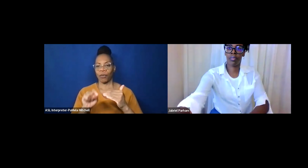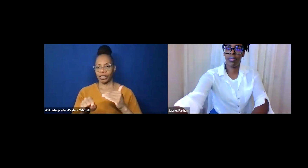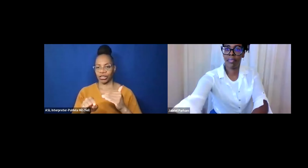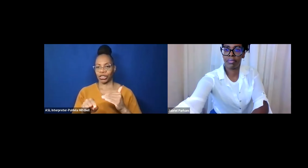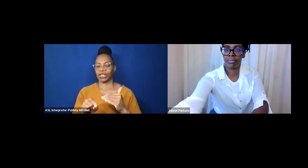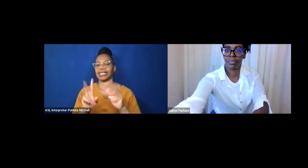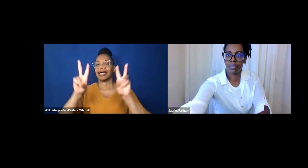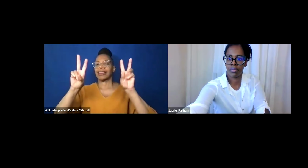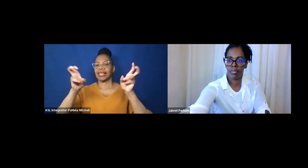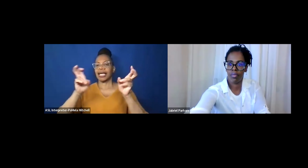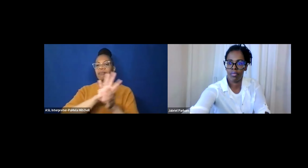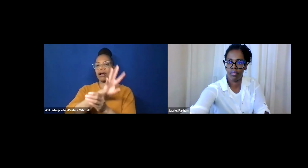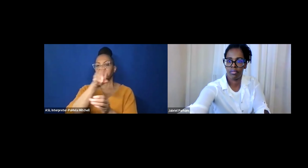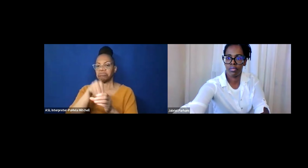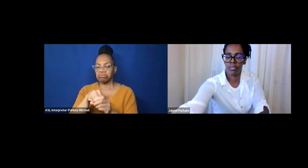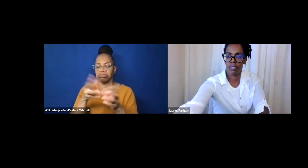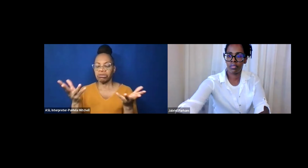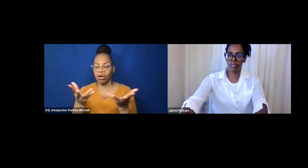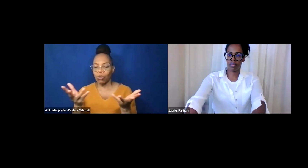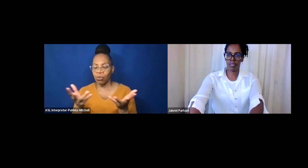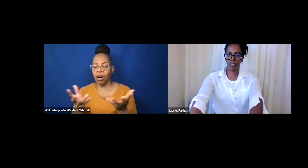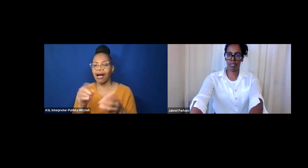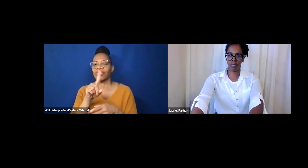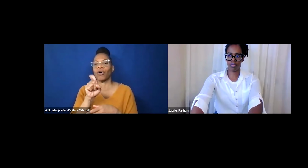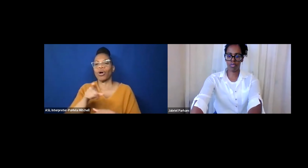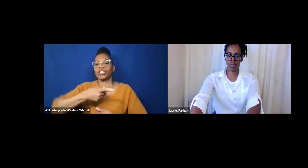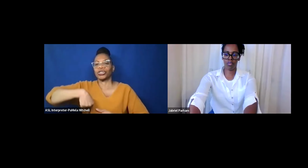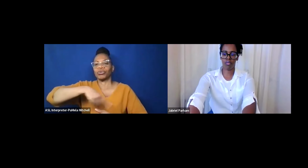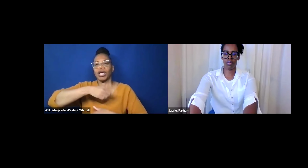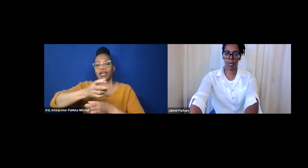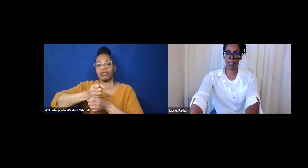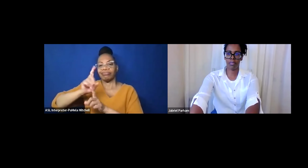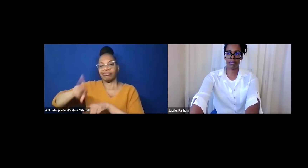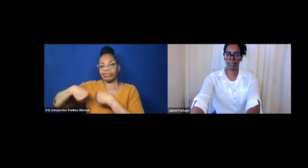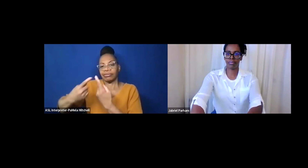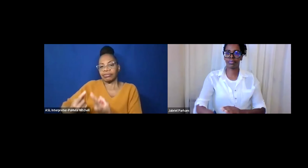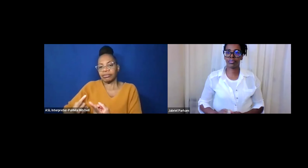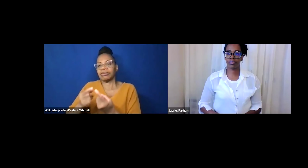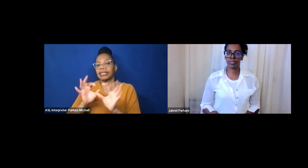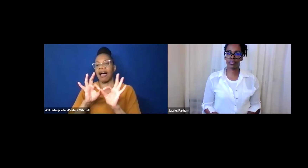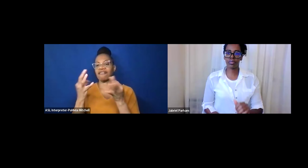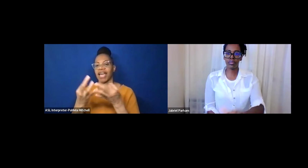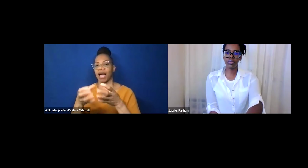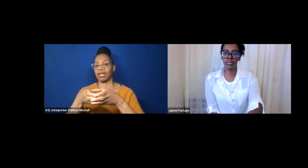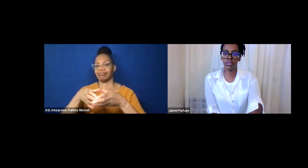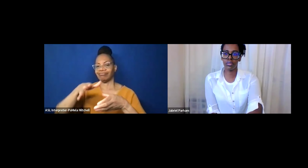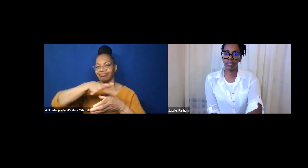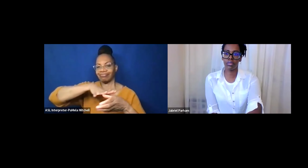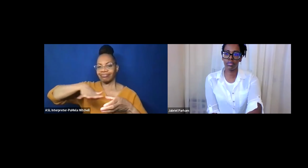within the questions that we've received so far centers around family. So there's a number of them,